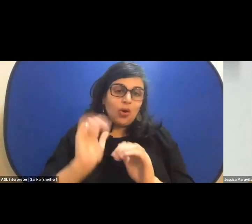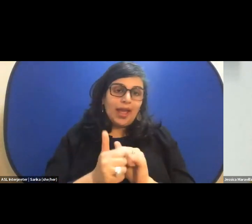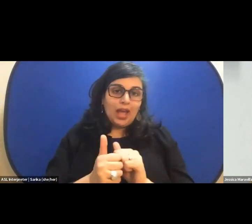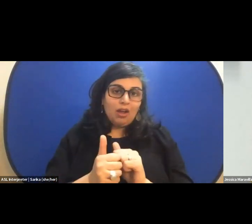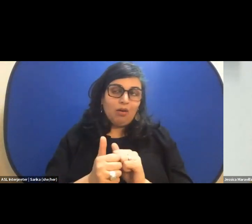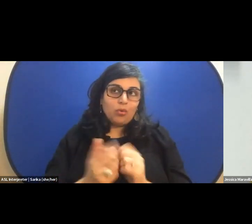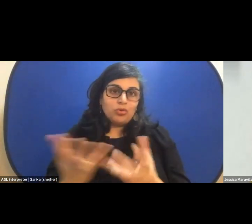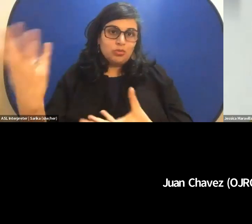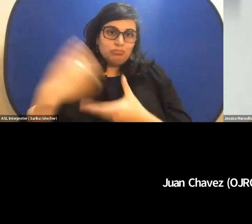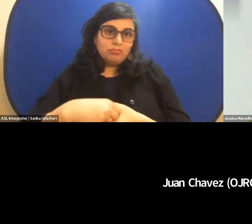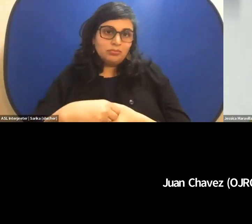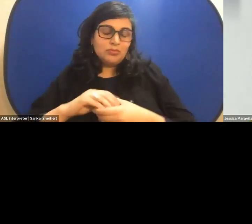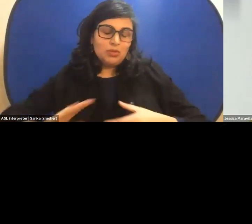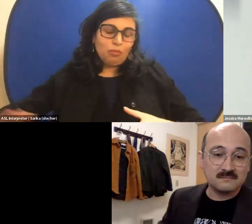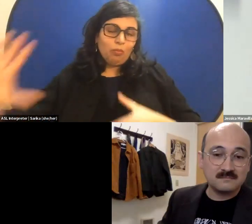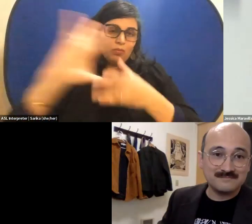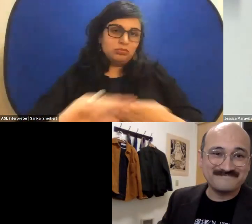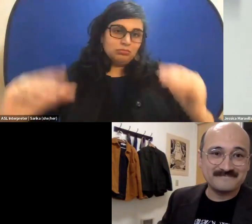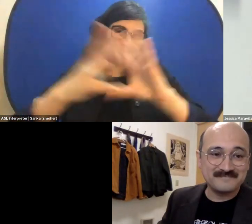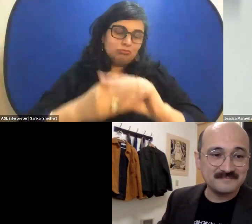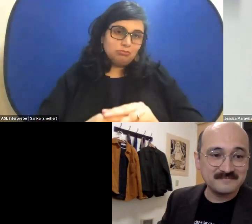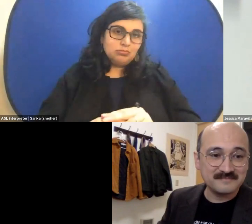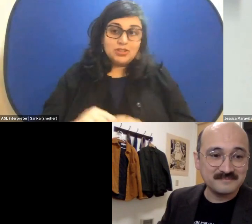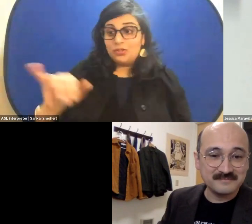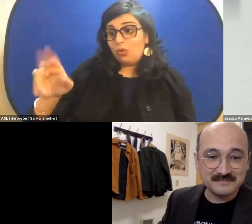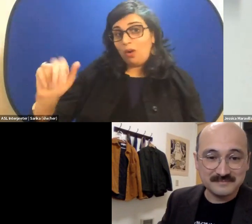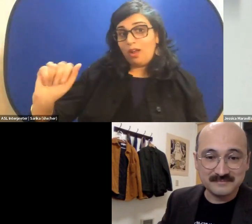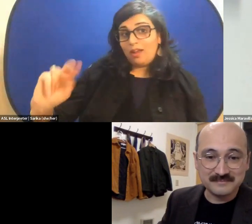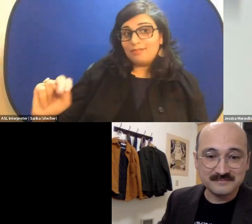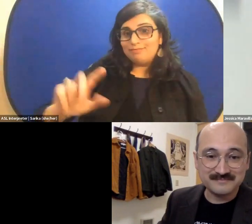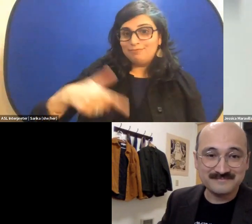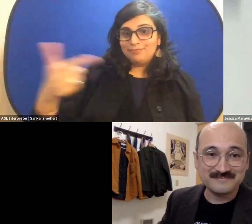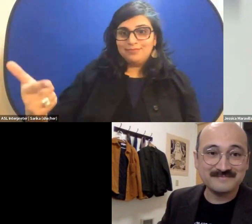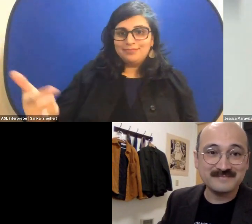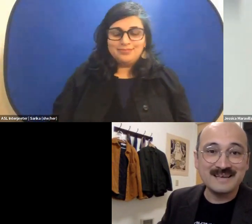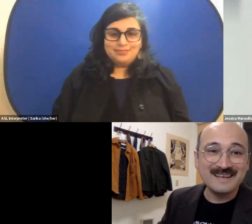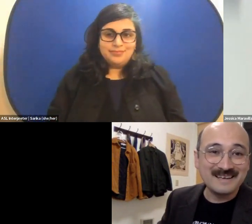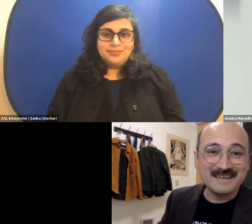chat. And on the screen so